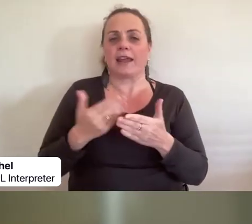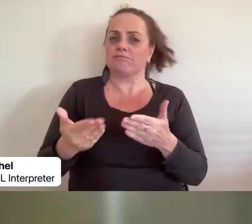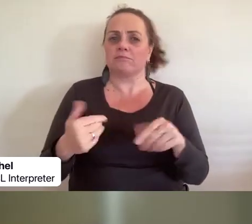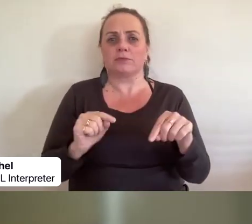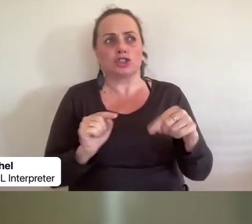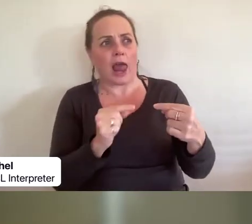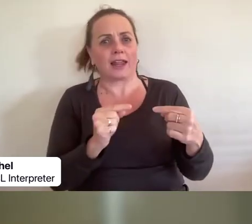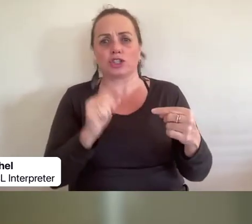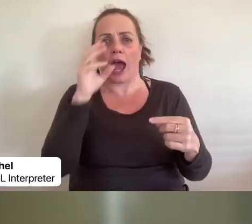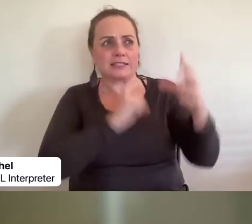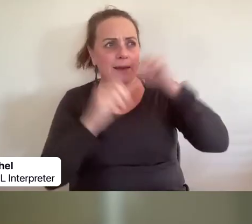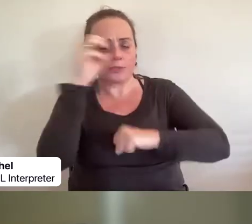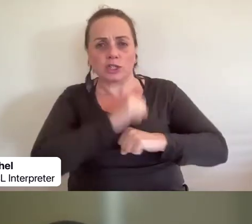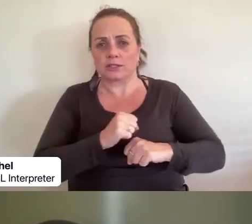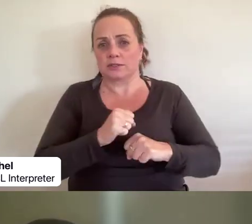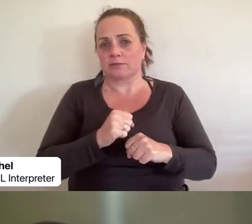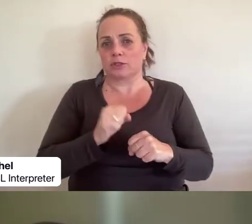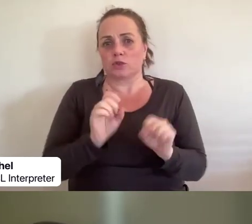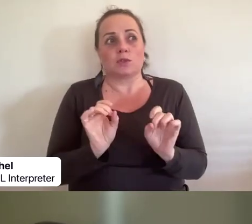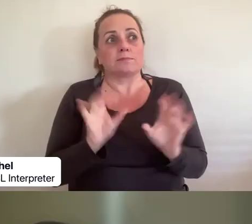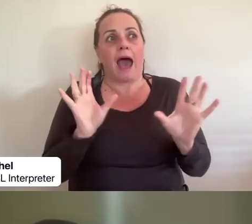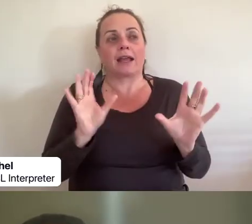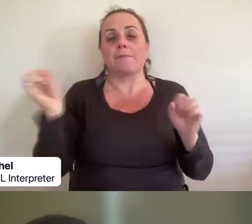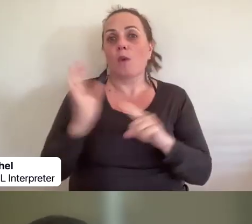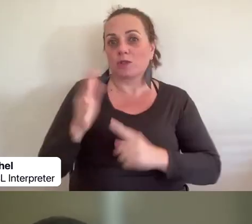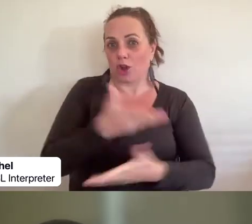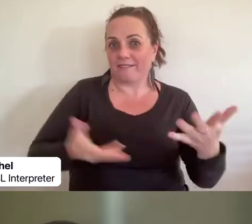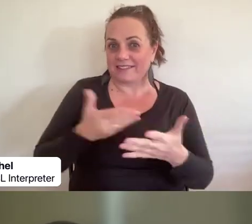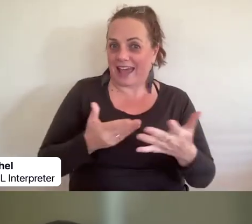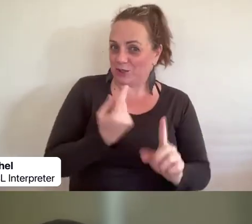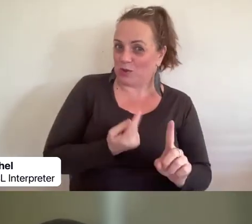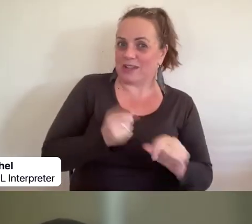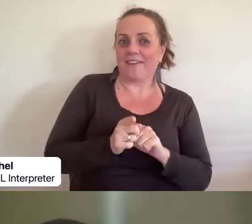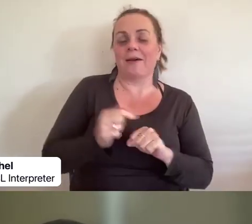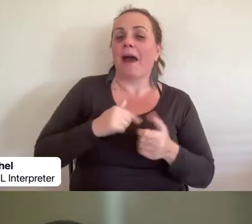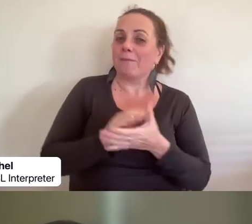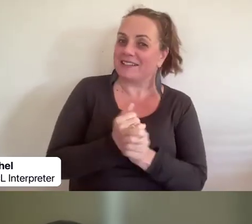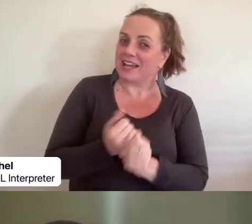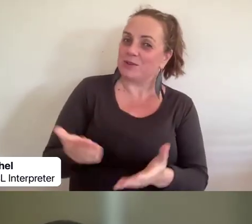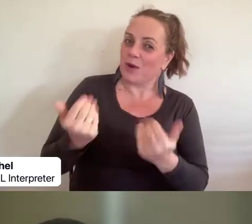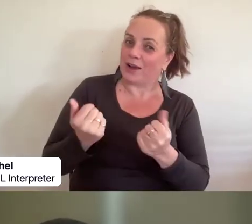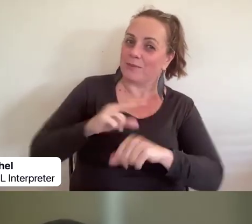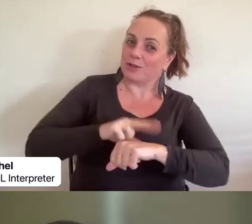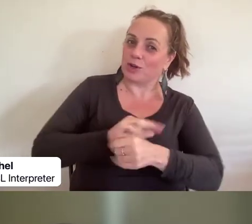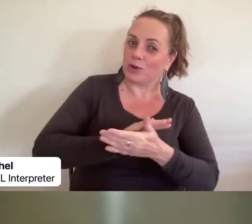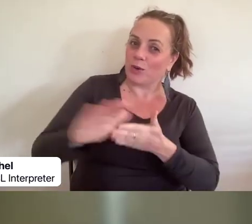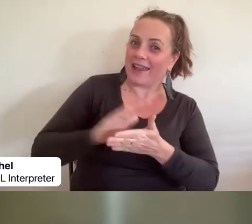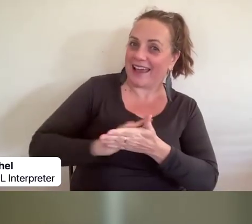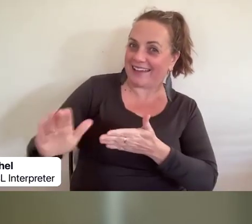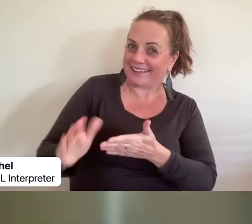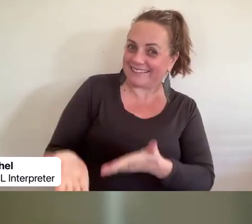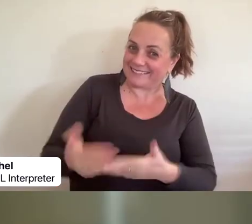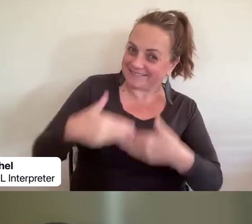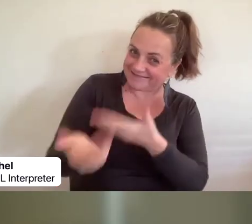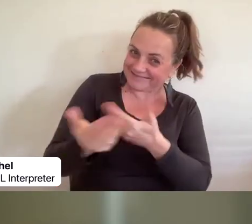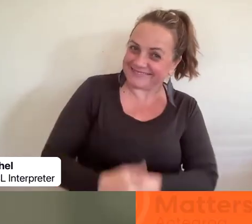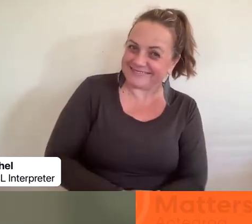important conversations. So it's my great pleasure to welcome Dr Huhana Hickey. Over to you. Thank